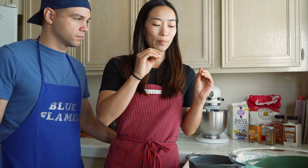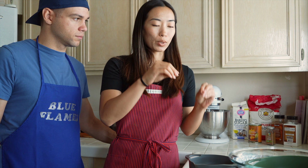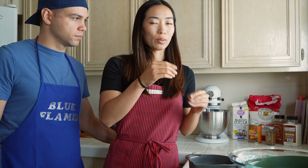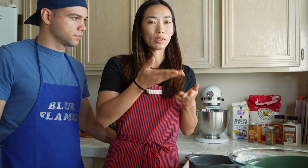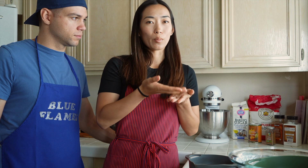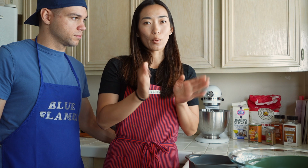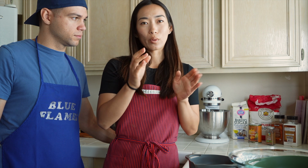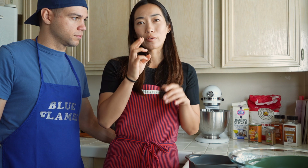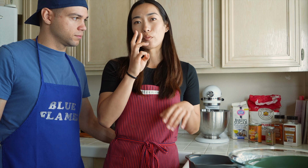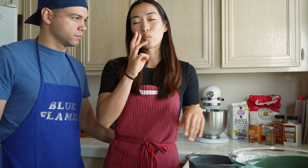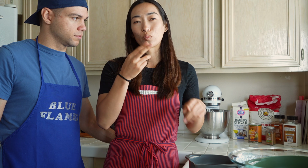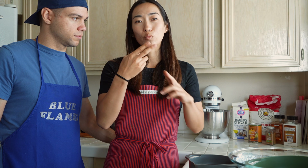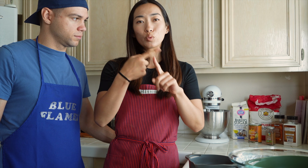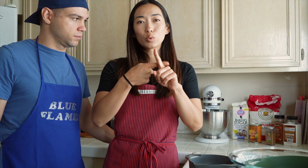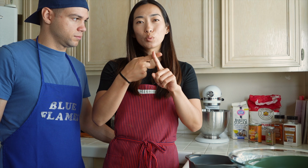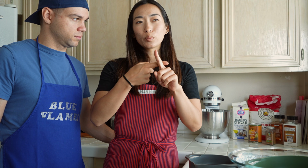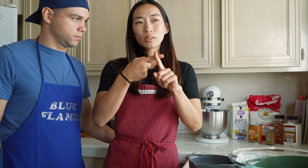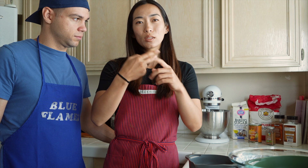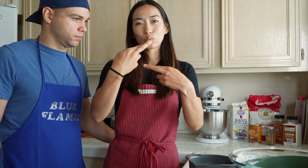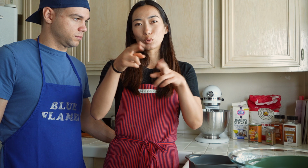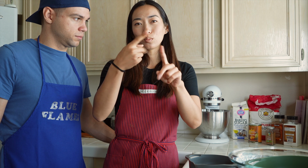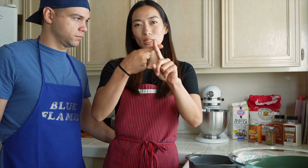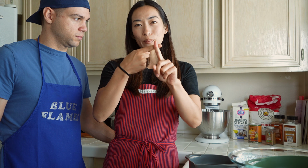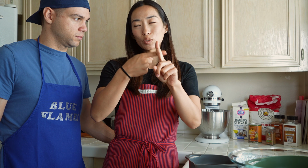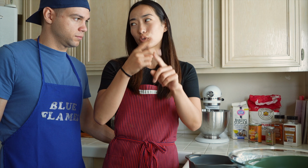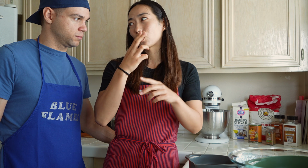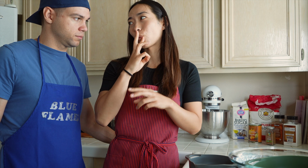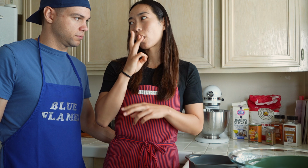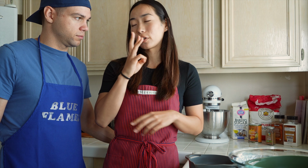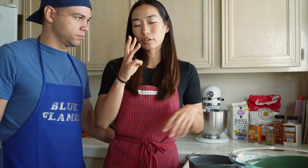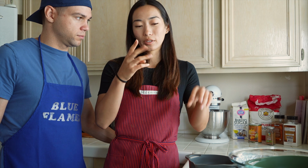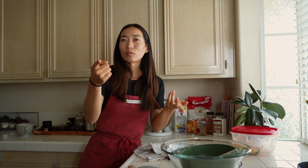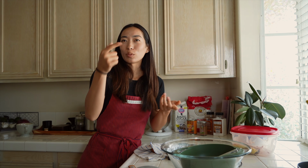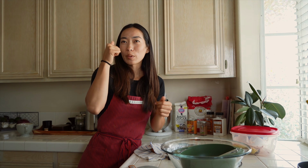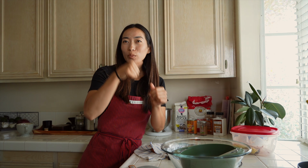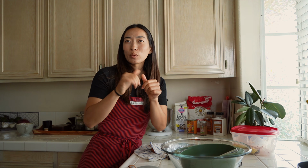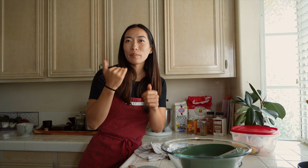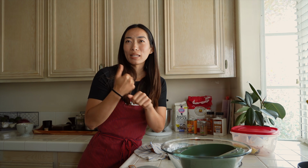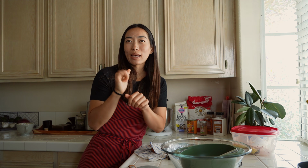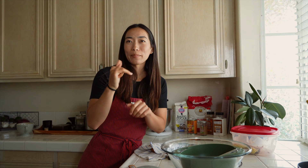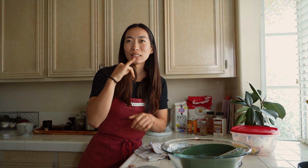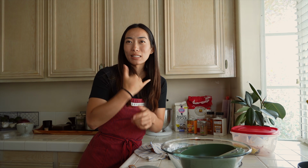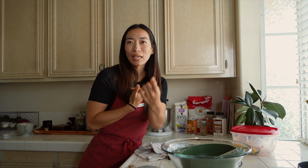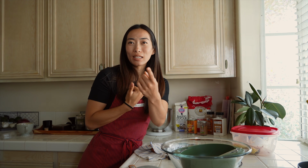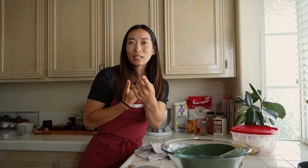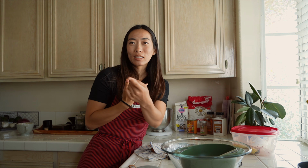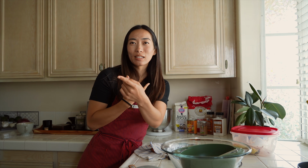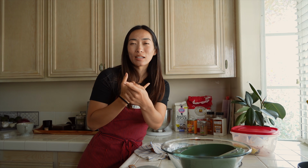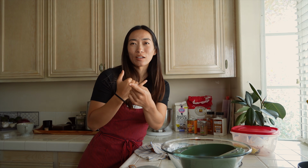and put them in a bowl of room temperature water remember we made that mistake of